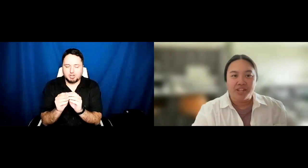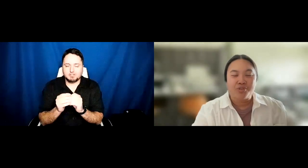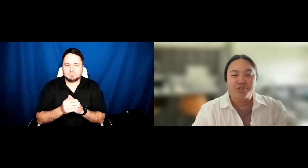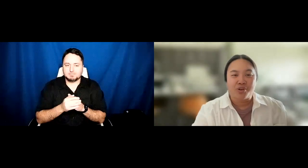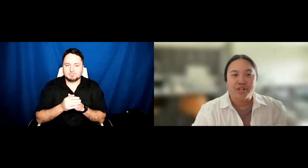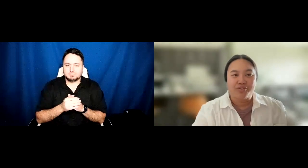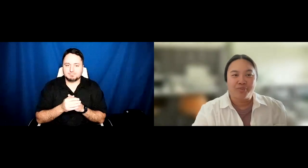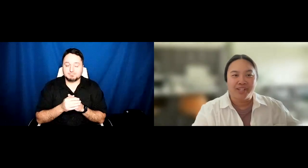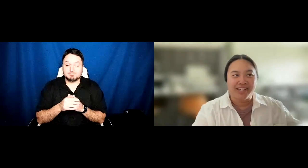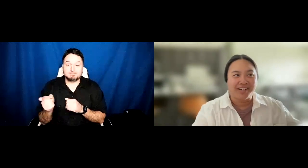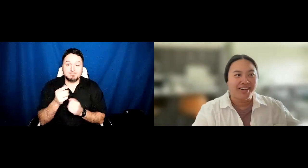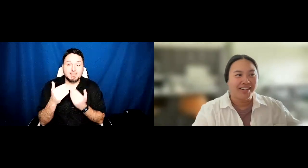Thank you so much for being here.